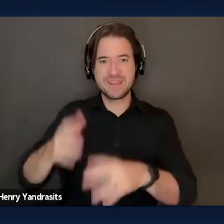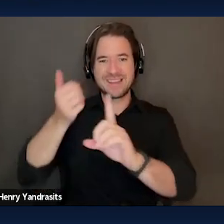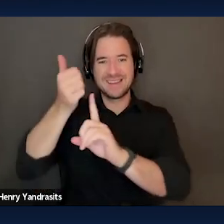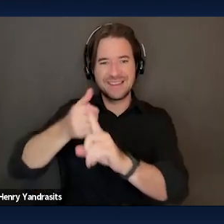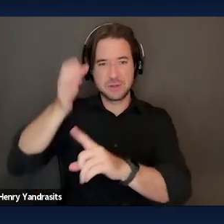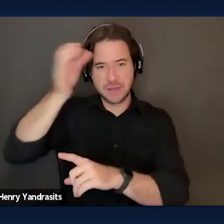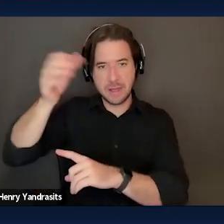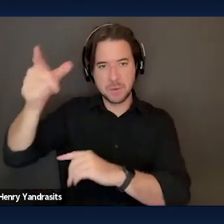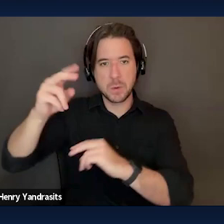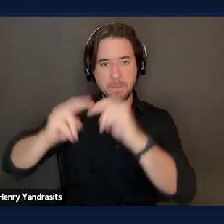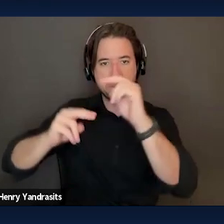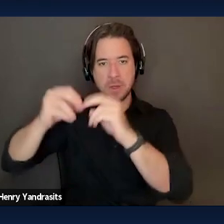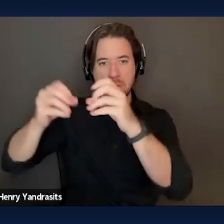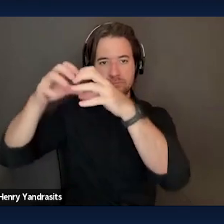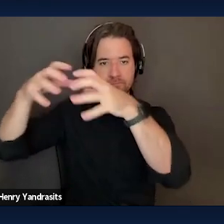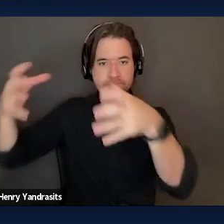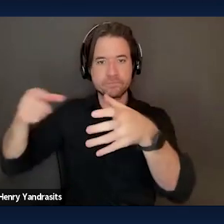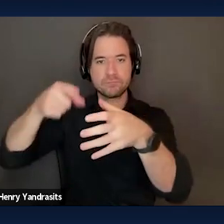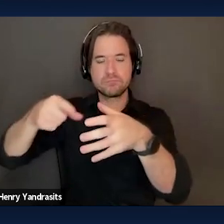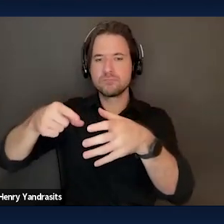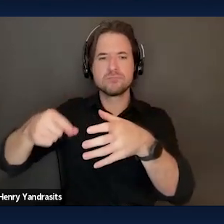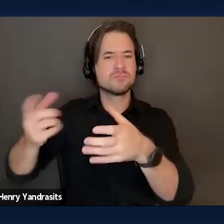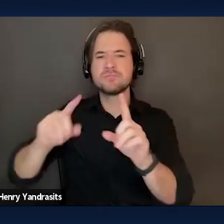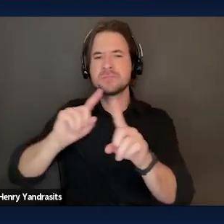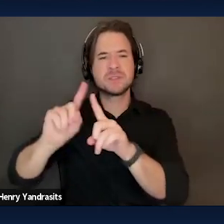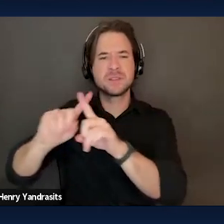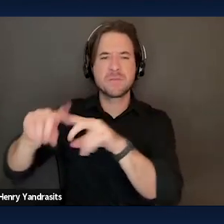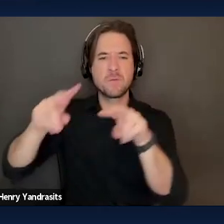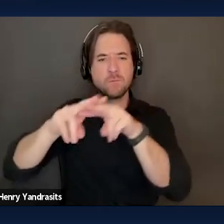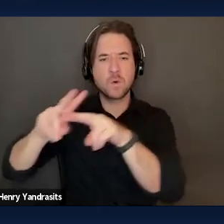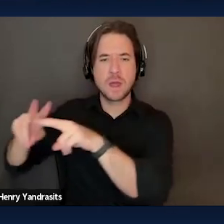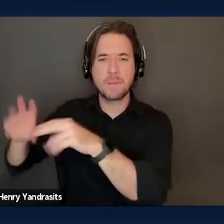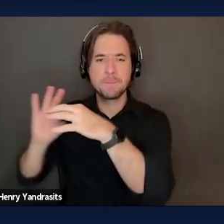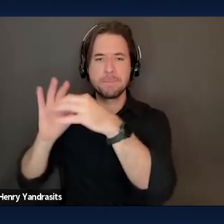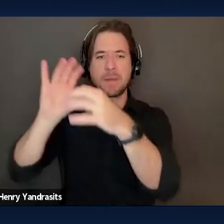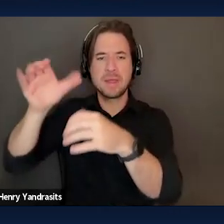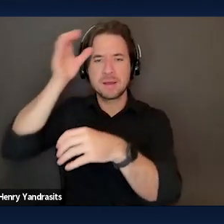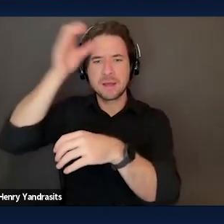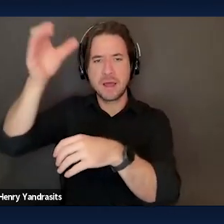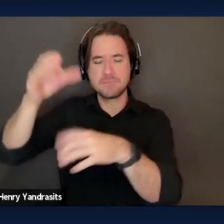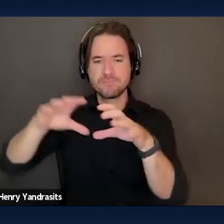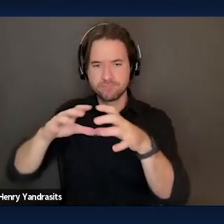built out a pool of terms. That relate to… A particular concept group.